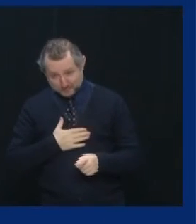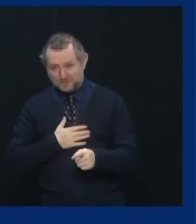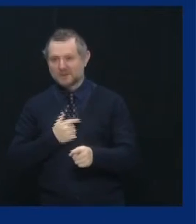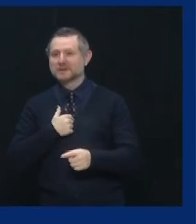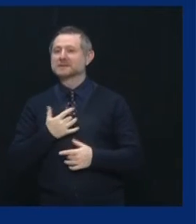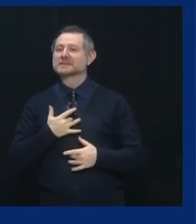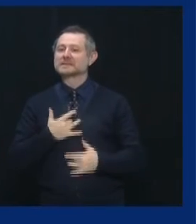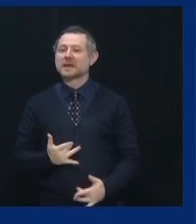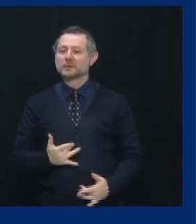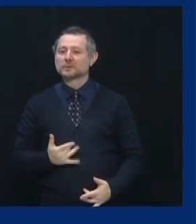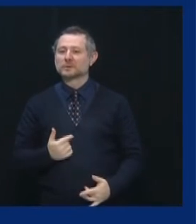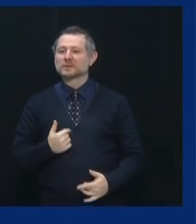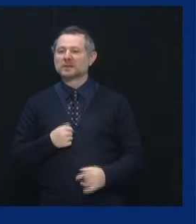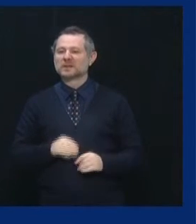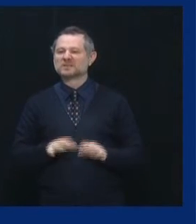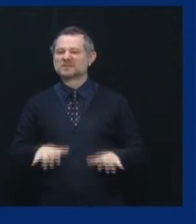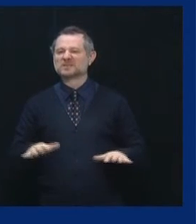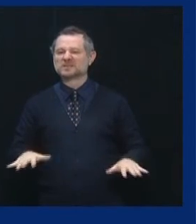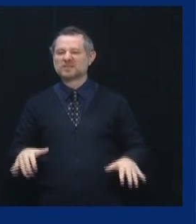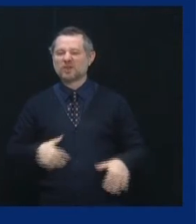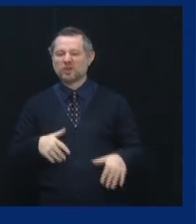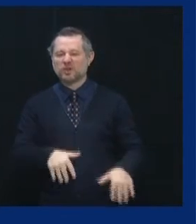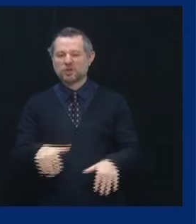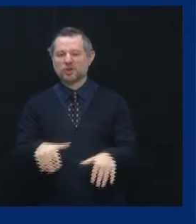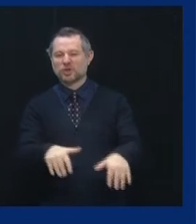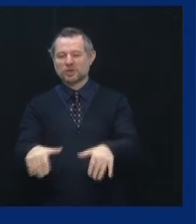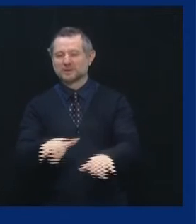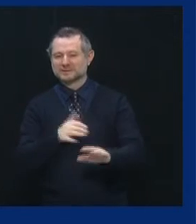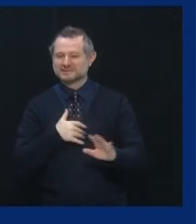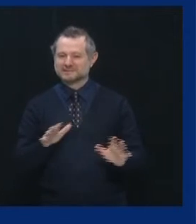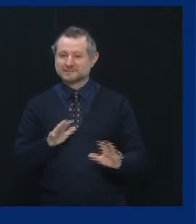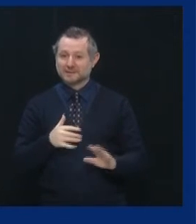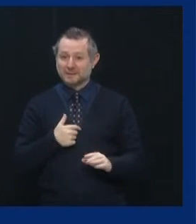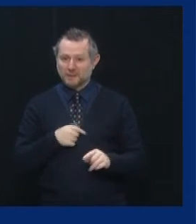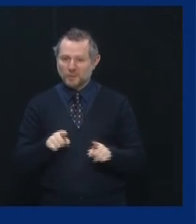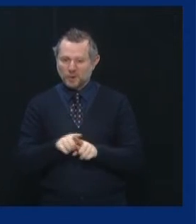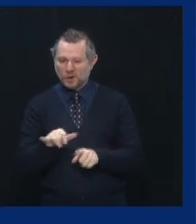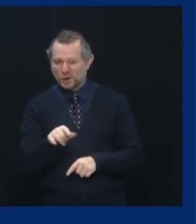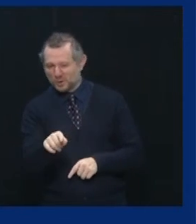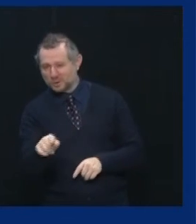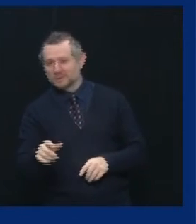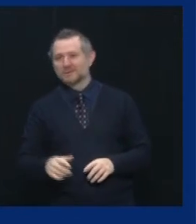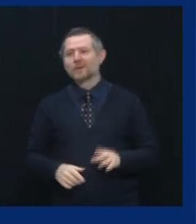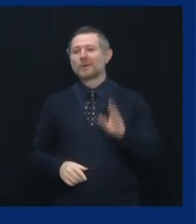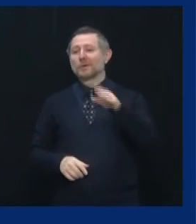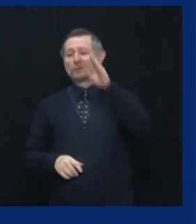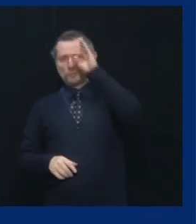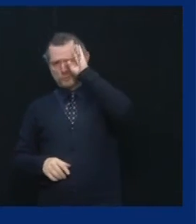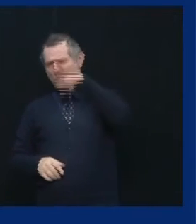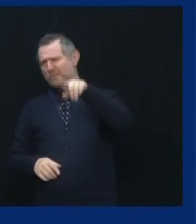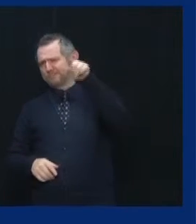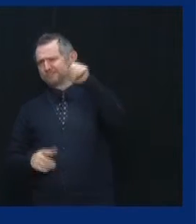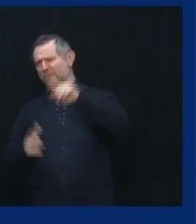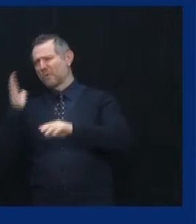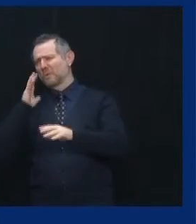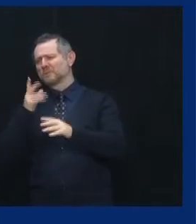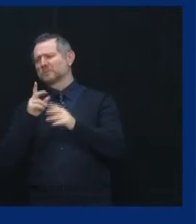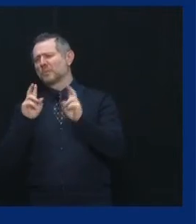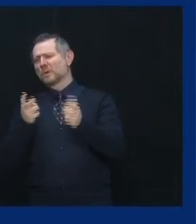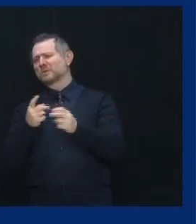I BET I ARE BECAUSE WHEN I AM NOT HAPPY, THEN I TEND TO SHARE